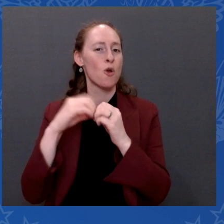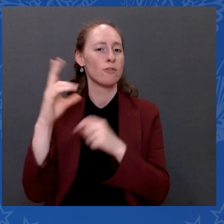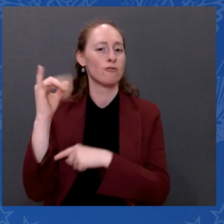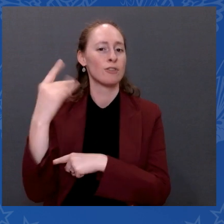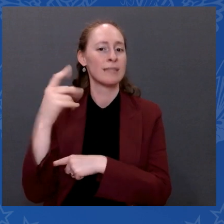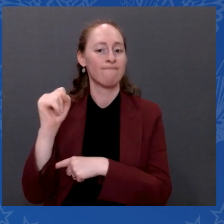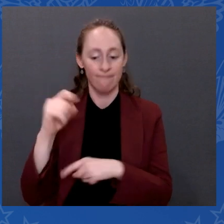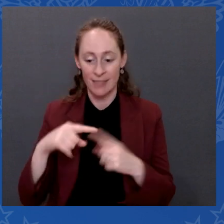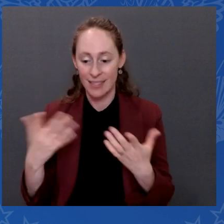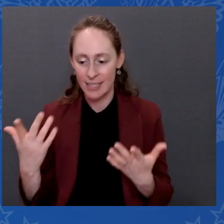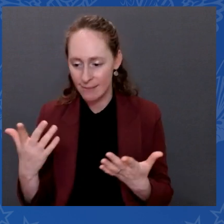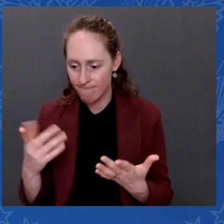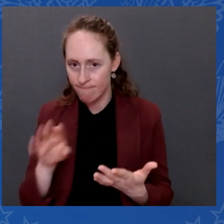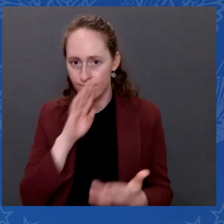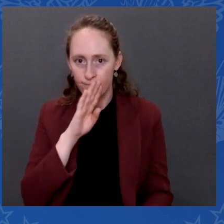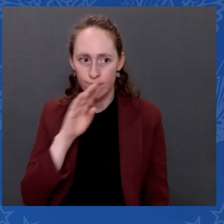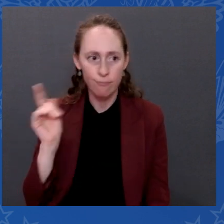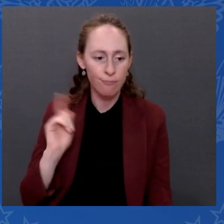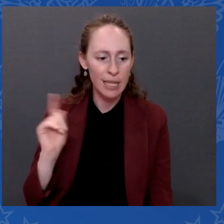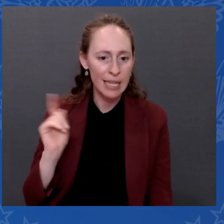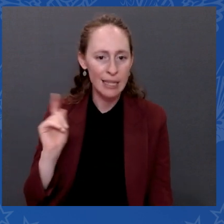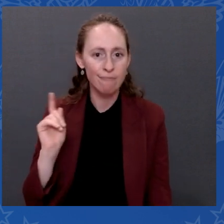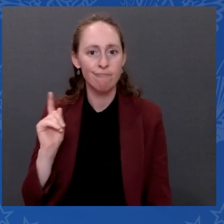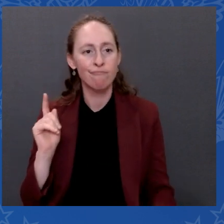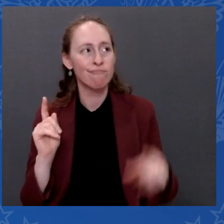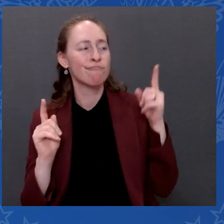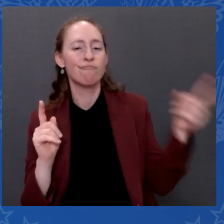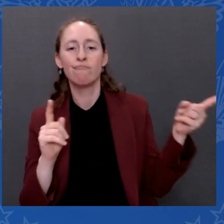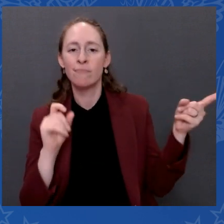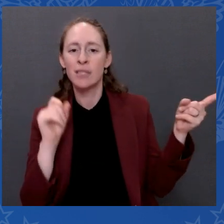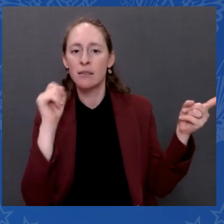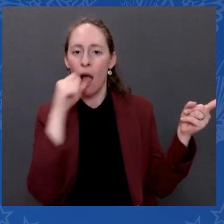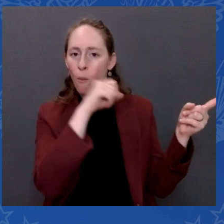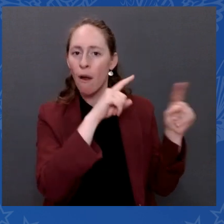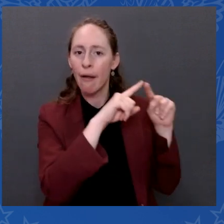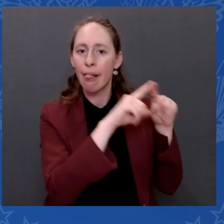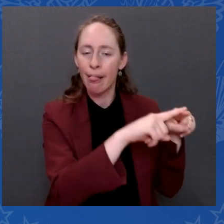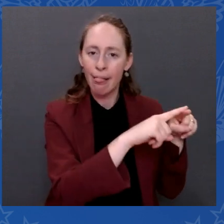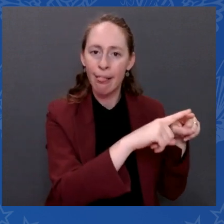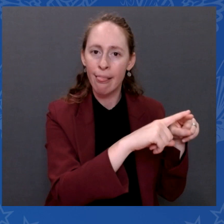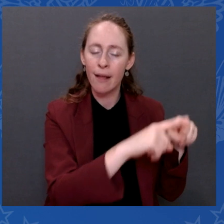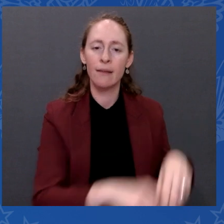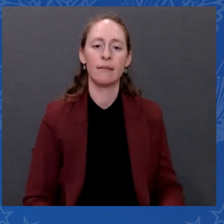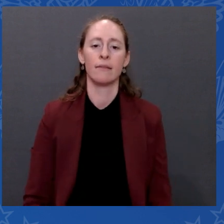we produce zero. China is moving ahead of us in manufacturing these sophisticated chips as well,